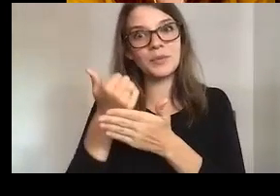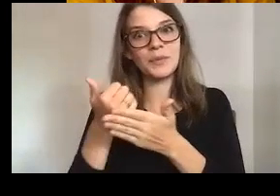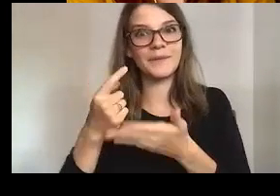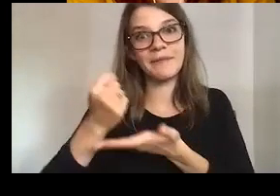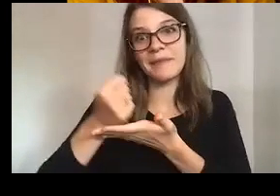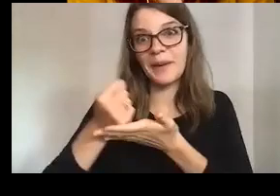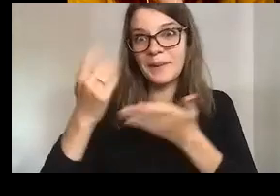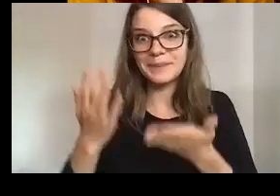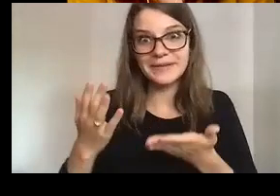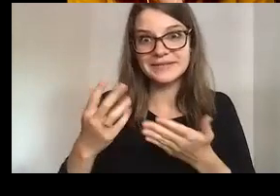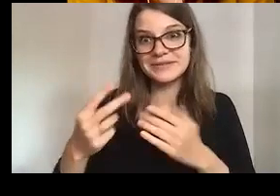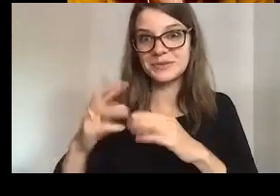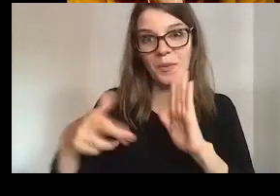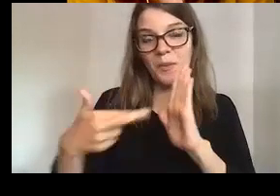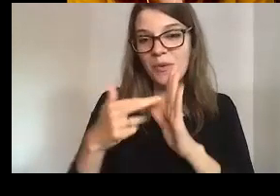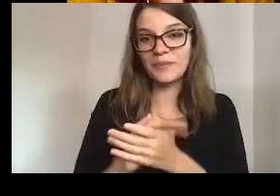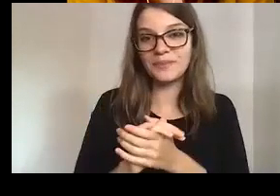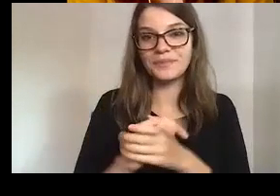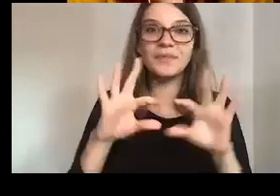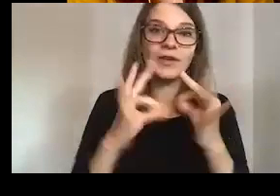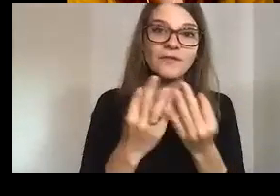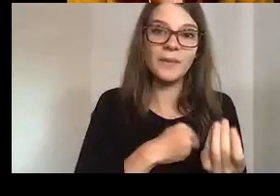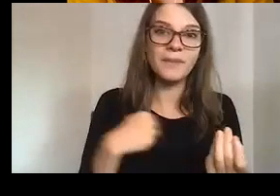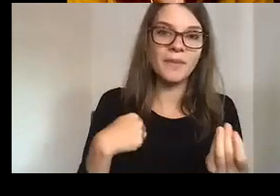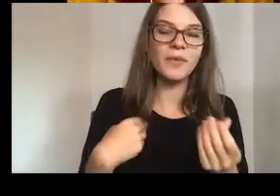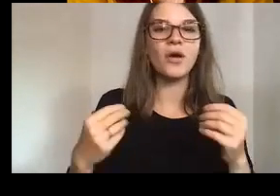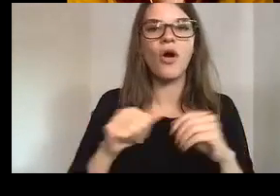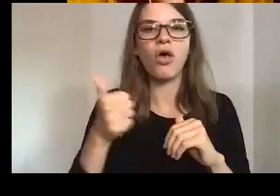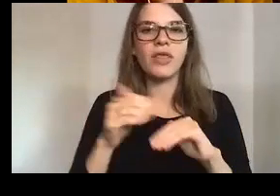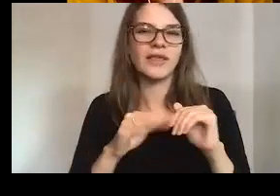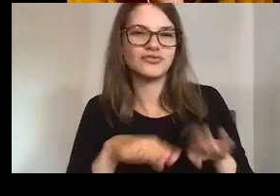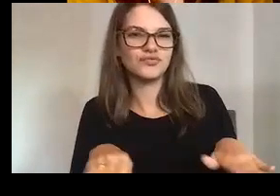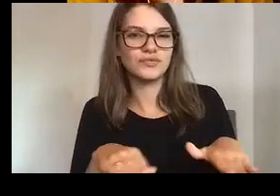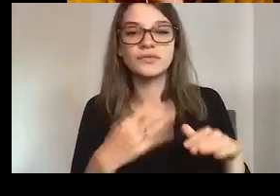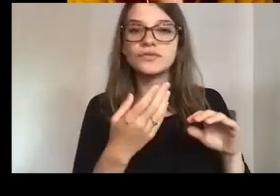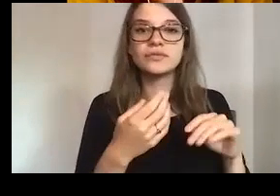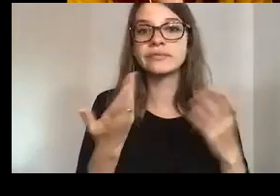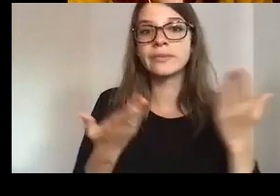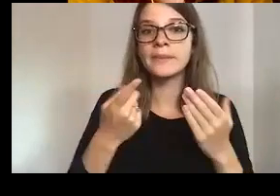being family members of other than our children so being children of elderly or aging parents